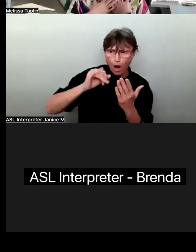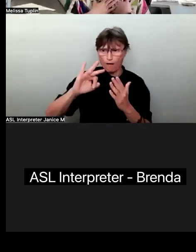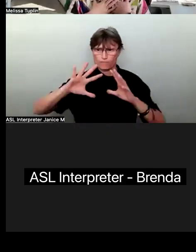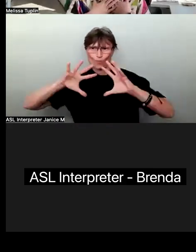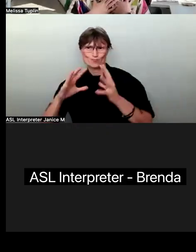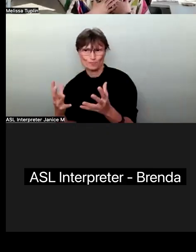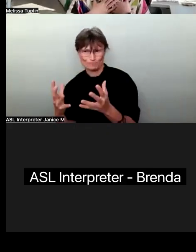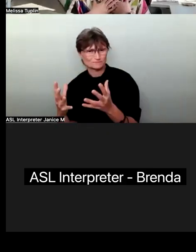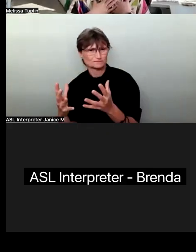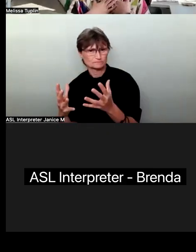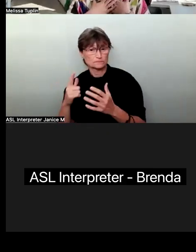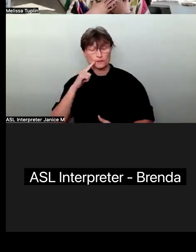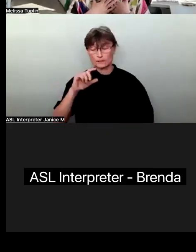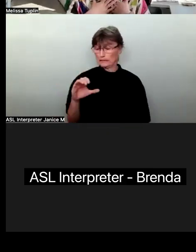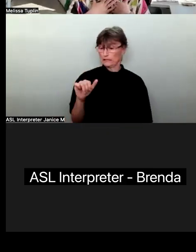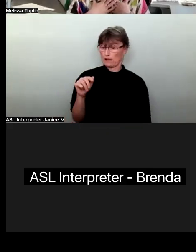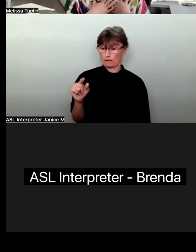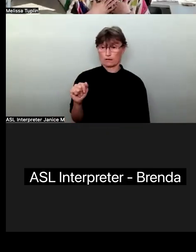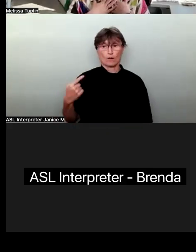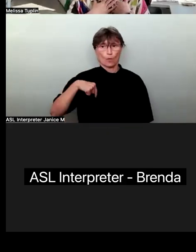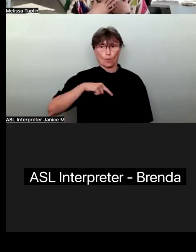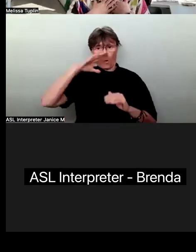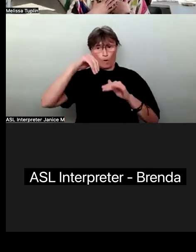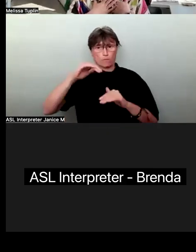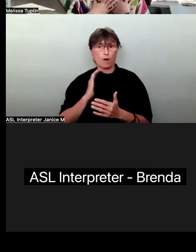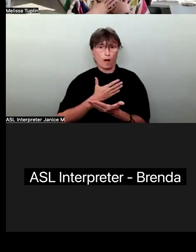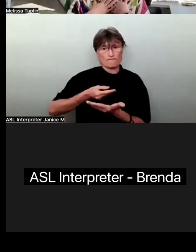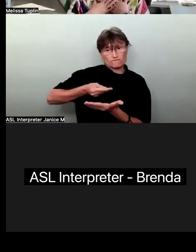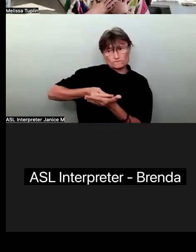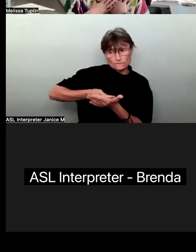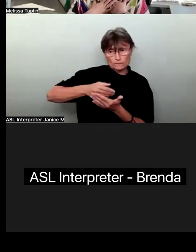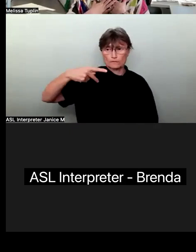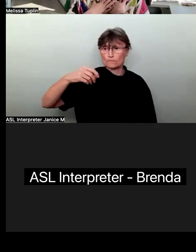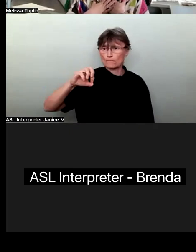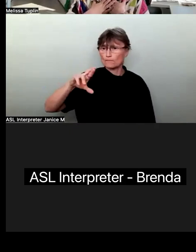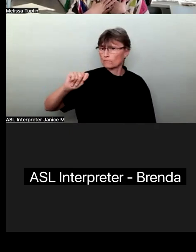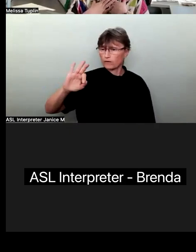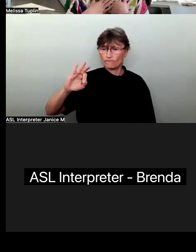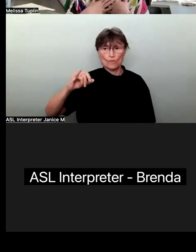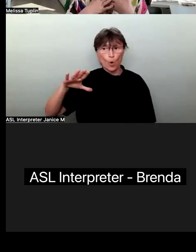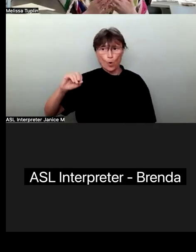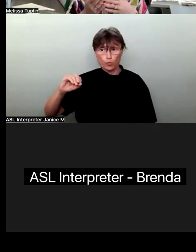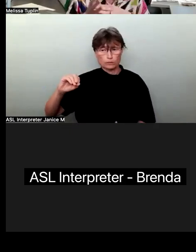ensure that, as a whole, our funding portfolio is representing and serving all Calgarians, and that